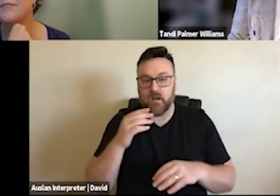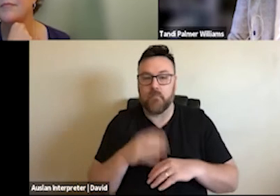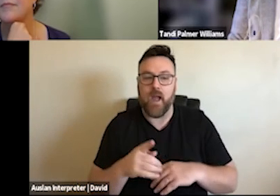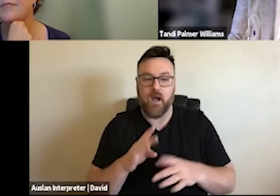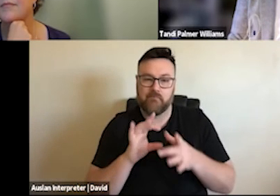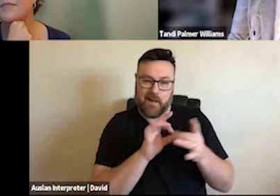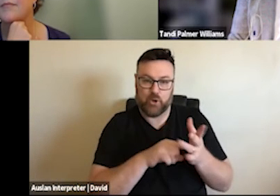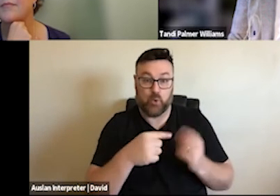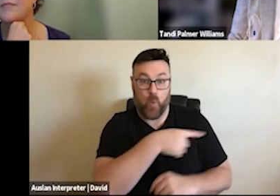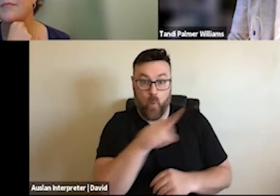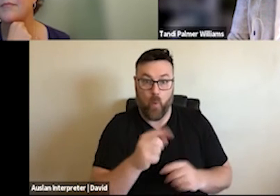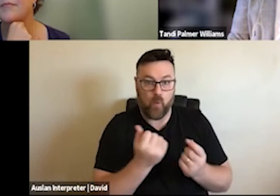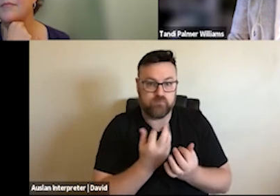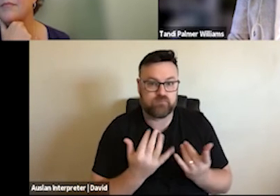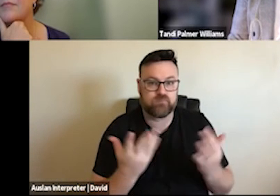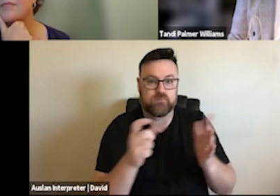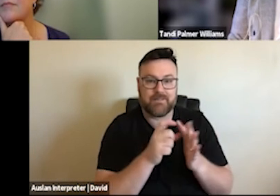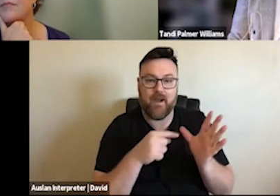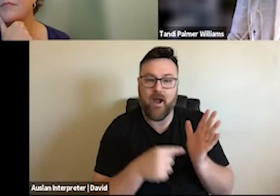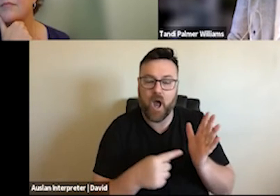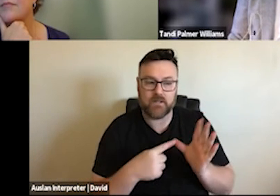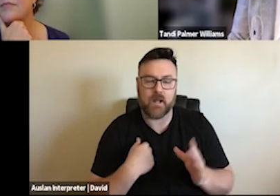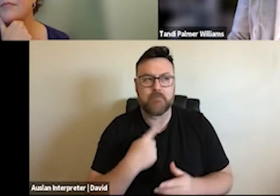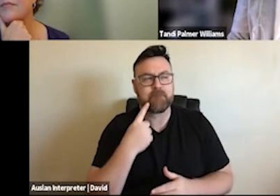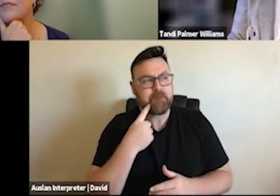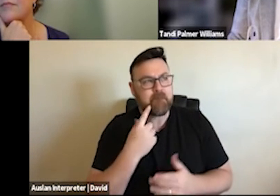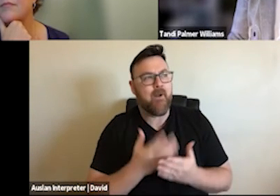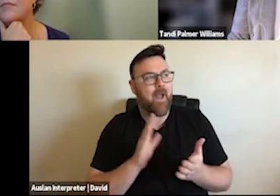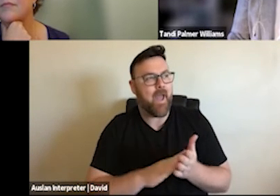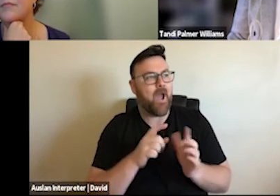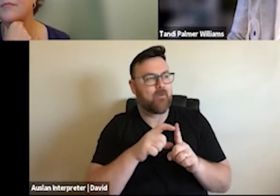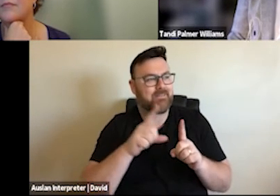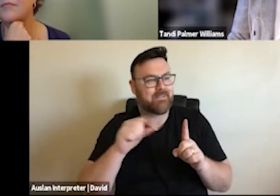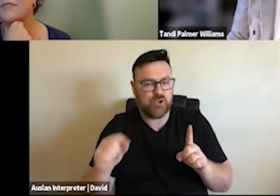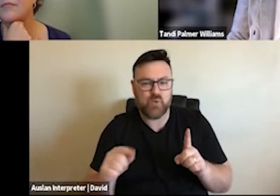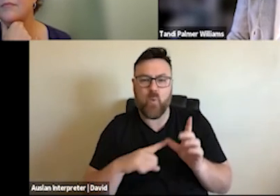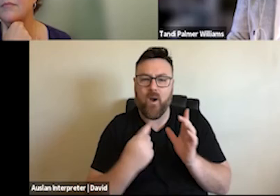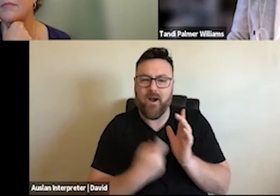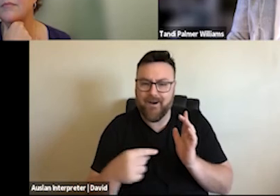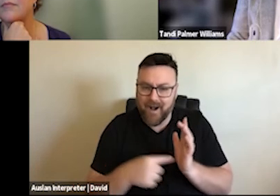data is how digital arts experience can help fulfill a community need right now, and I